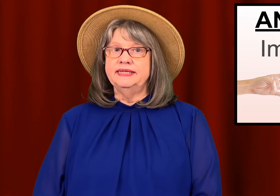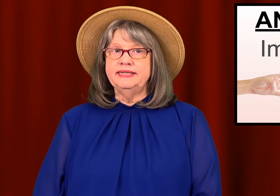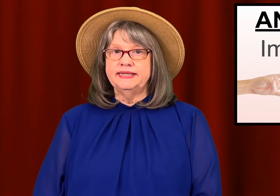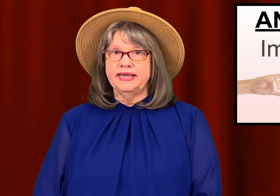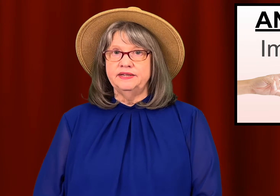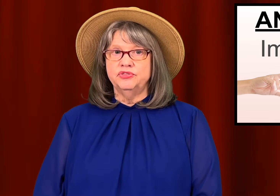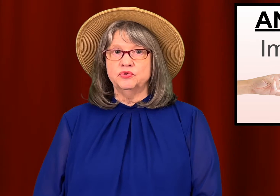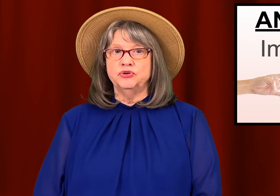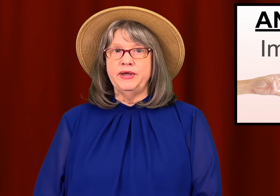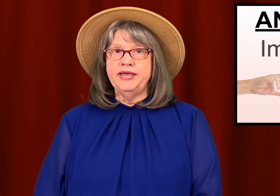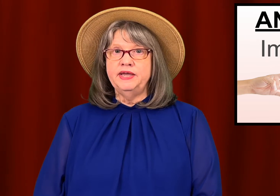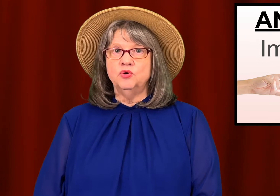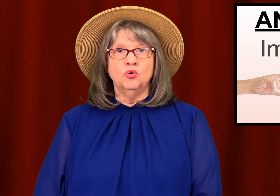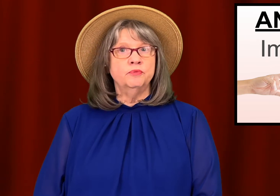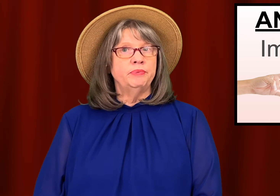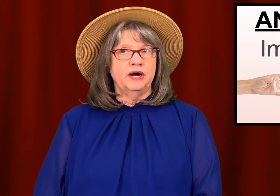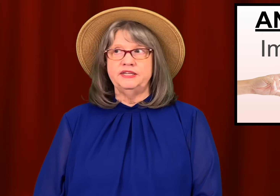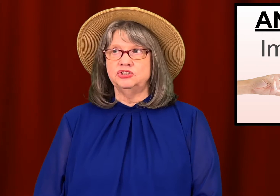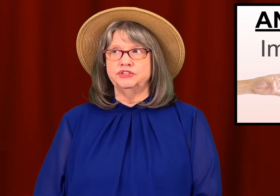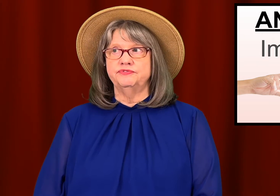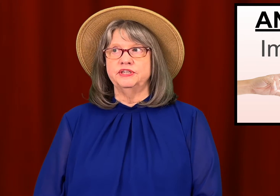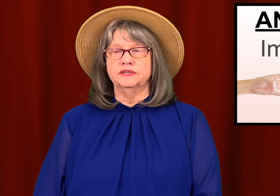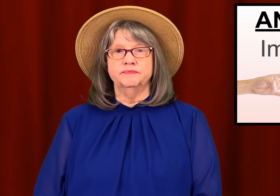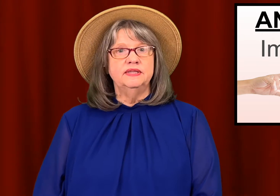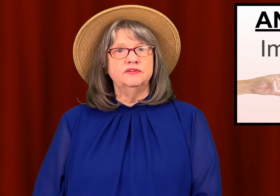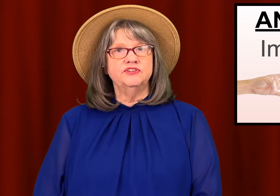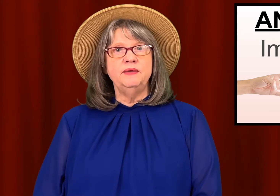indicated through head or body shifting, in the same